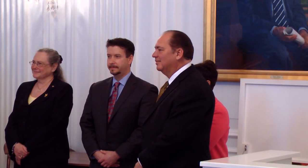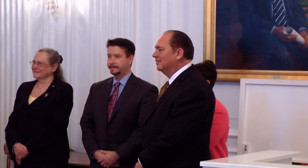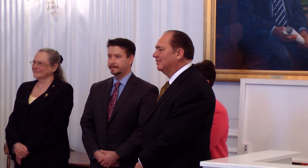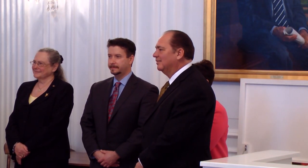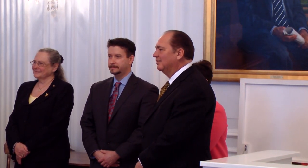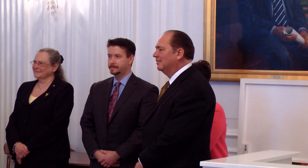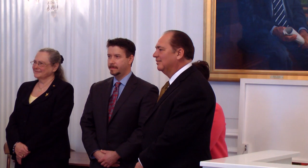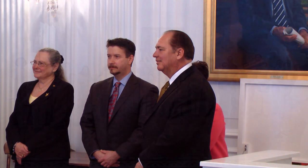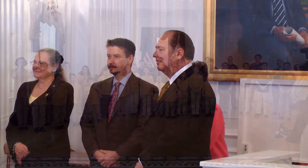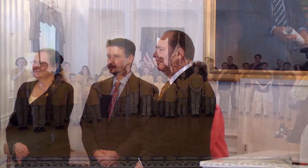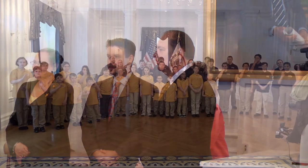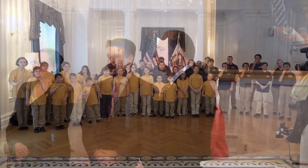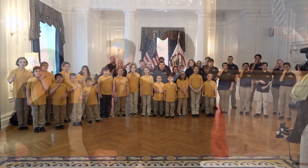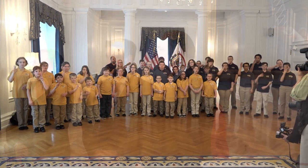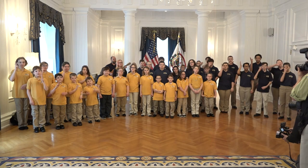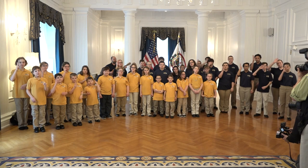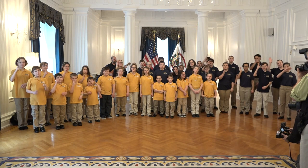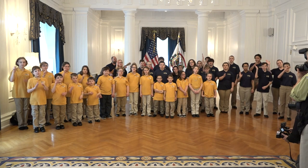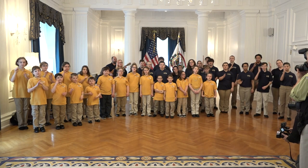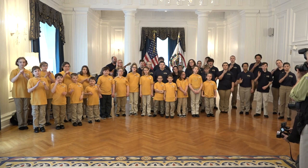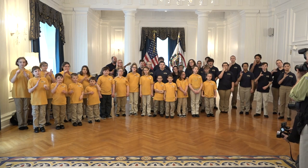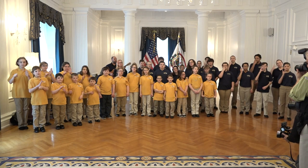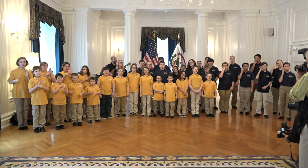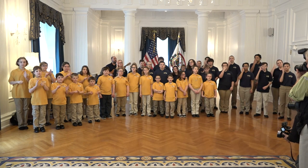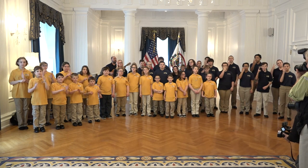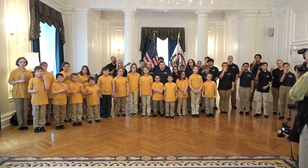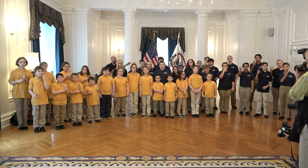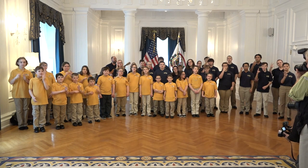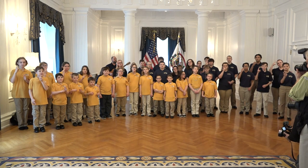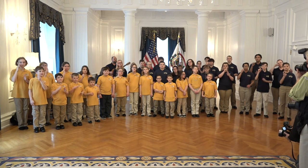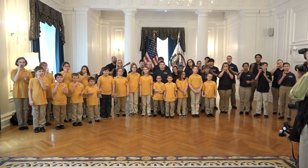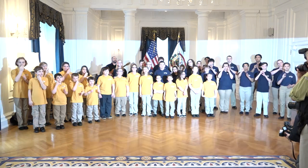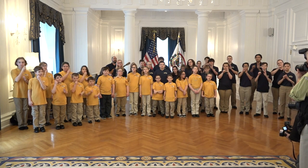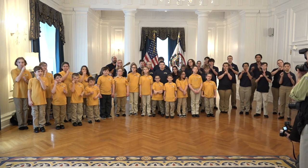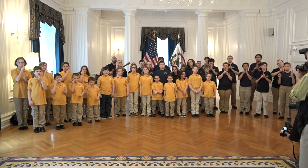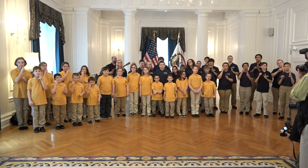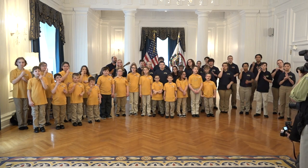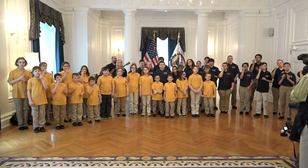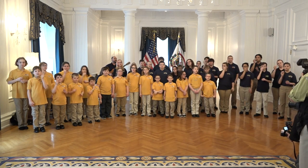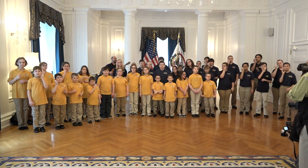Some of us have never seen the rhododendron bloom